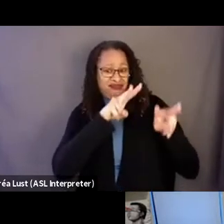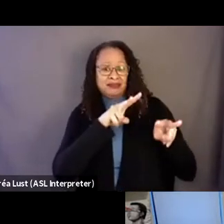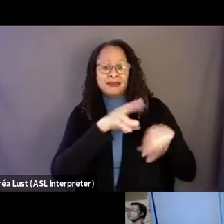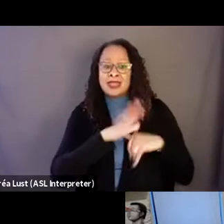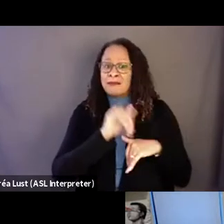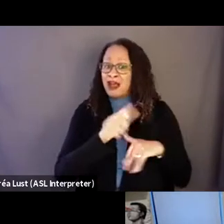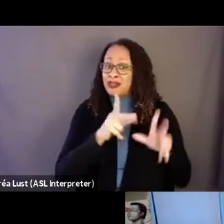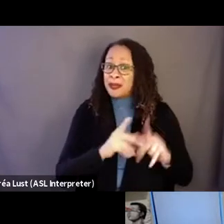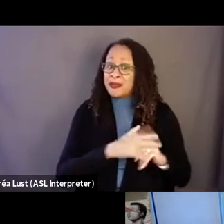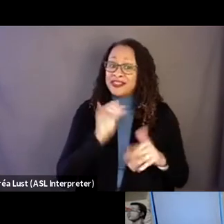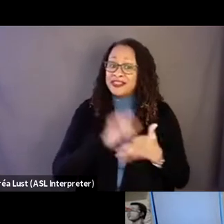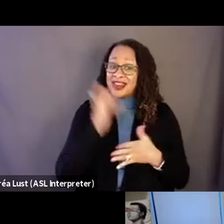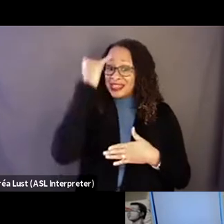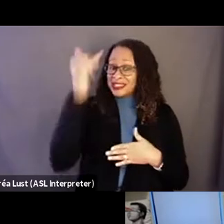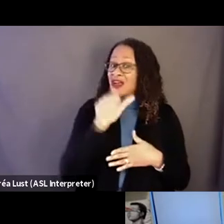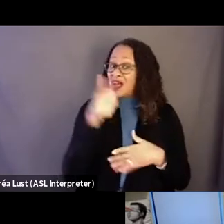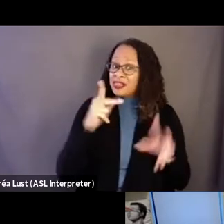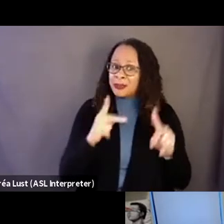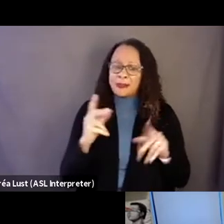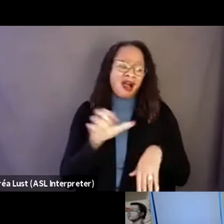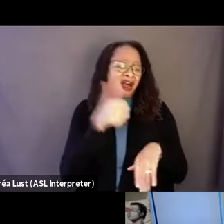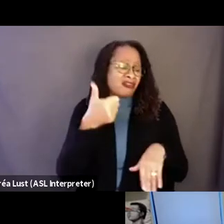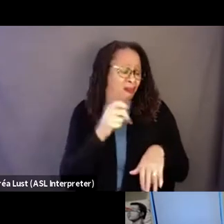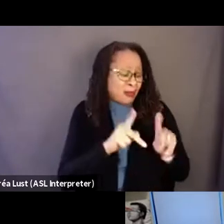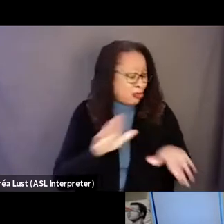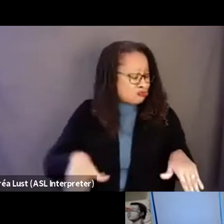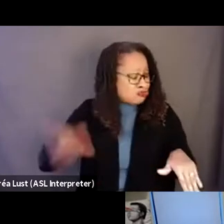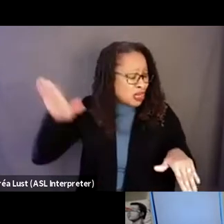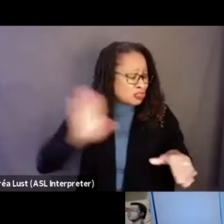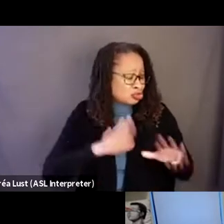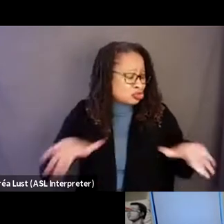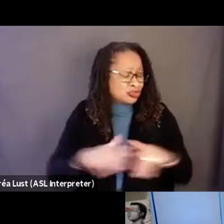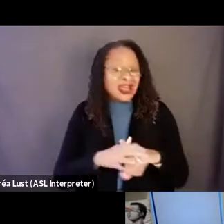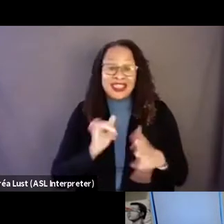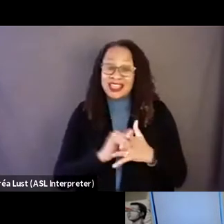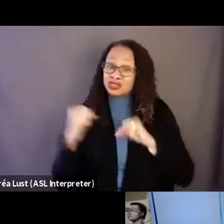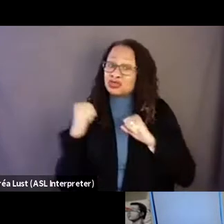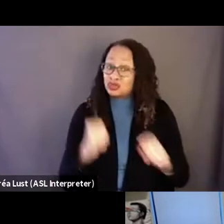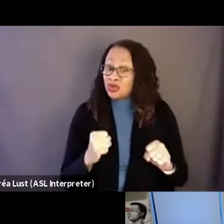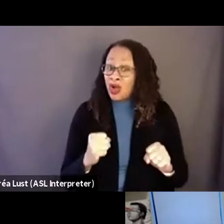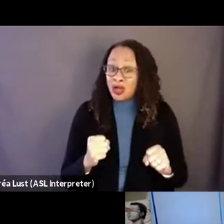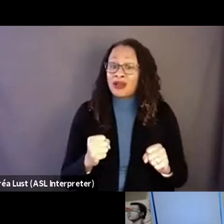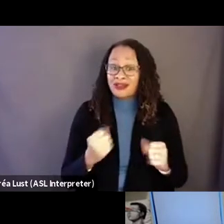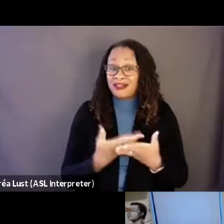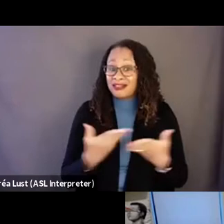the idea of other people are raising your children is a really strong one that a lot of single mothers here